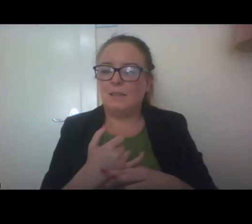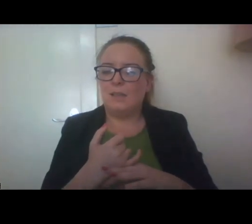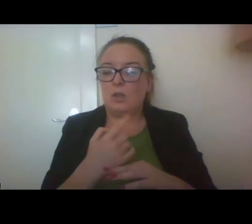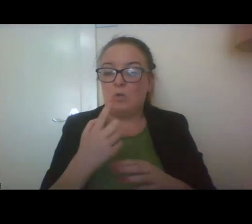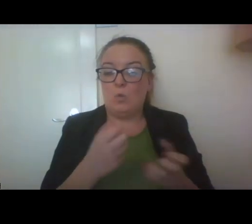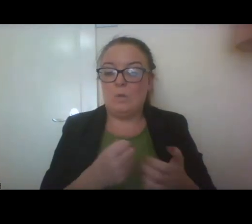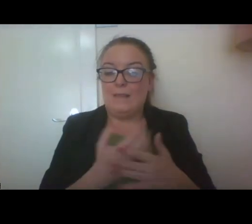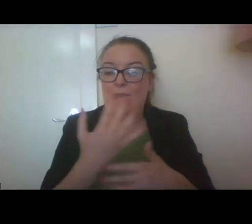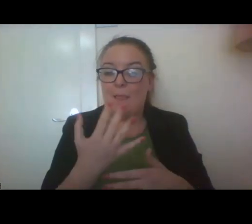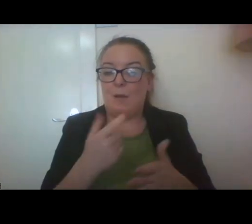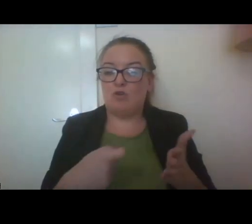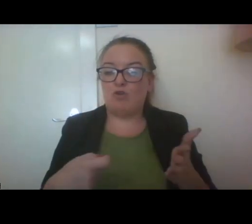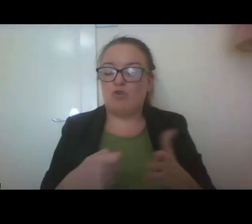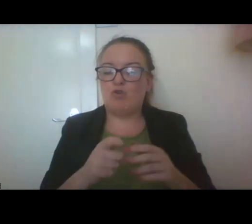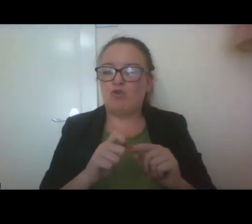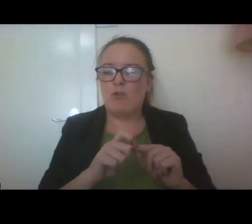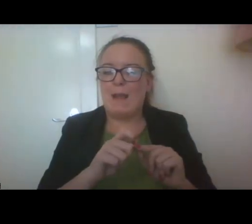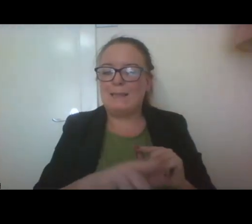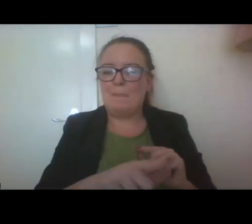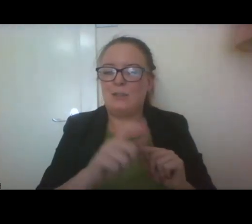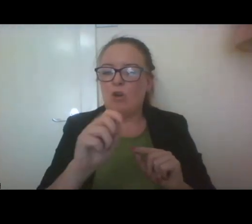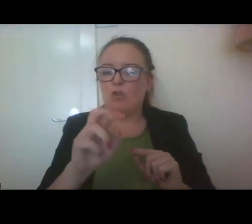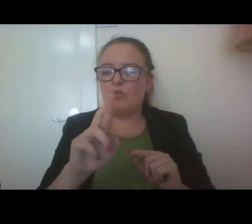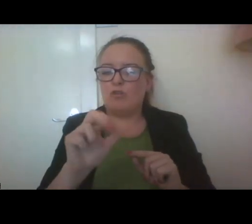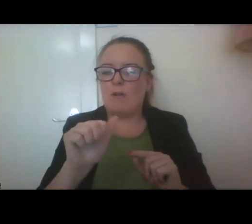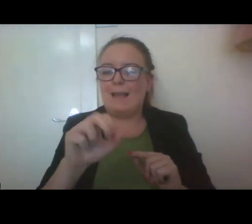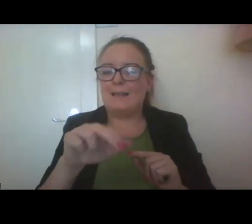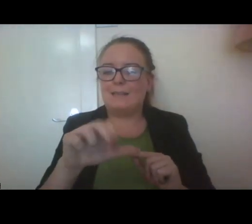So, there isn't one yet, and Bluetooth are forecasting